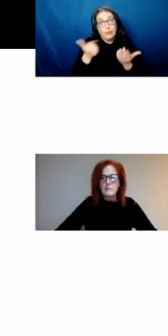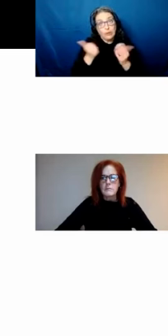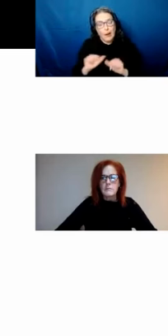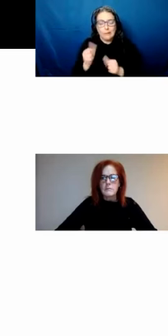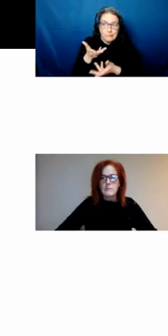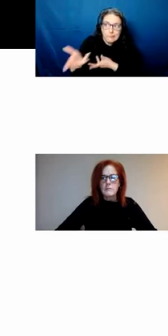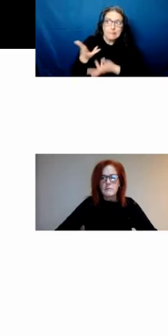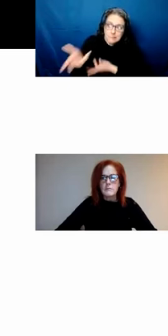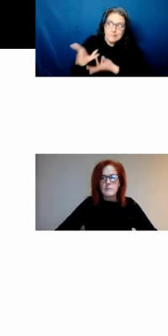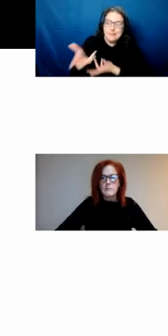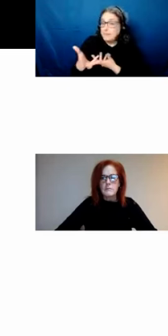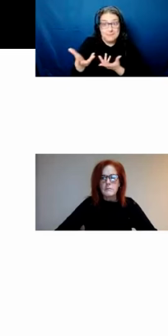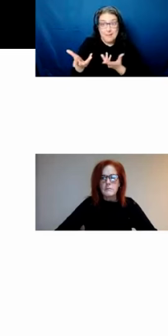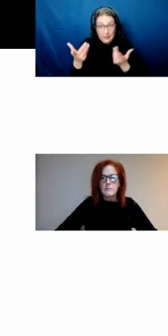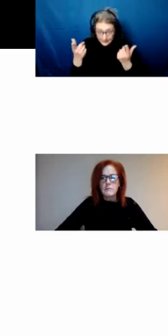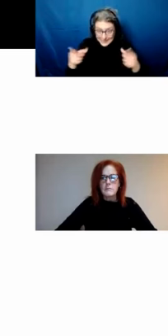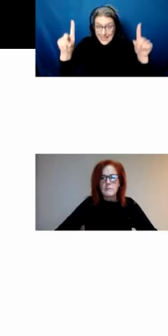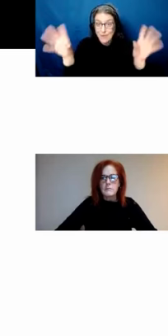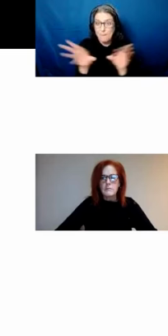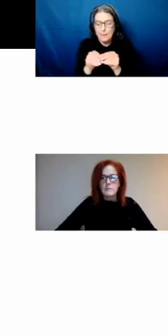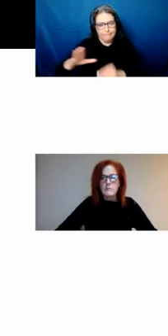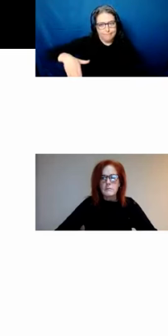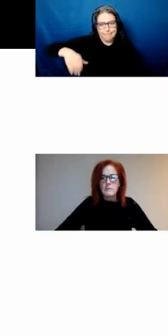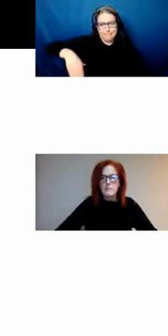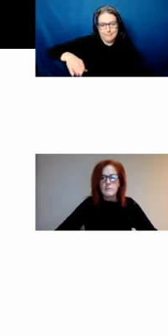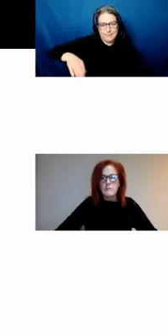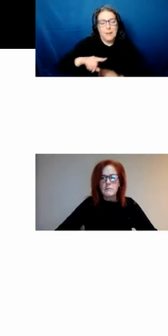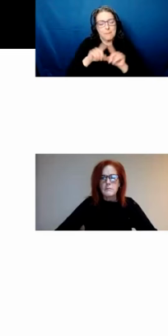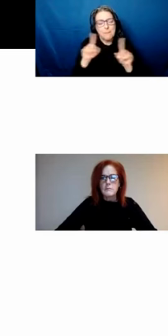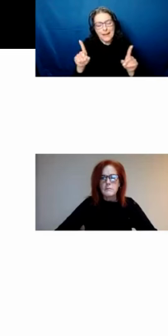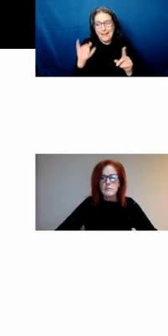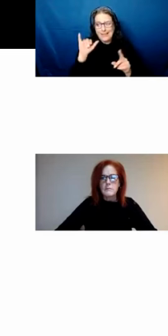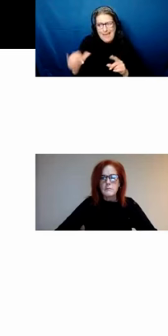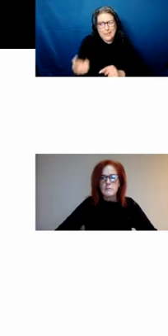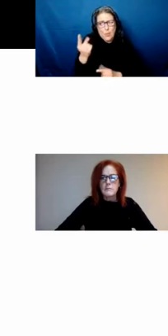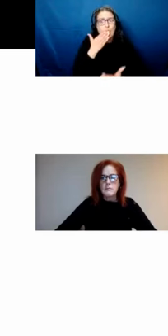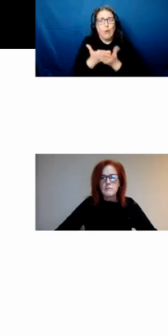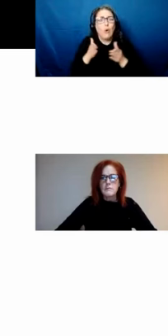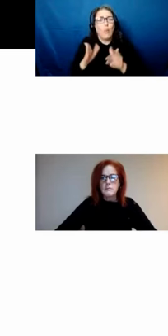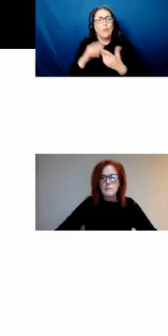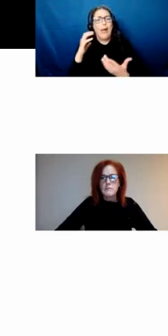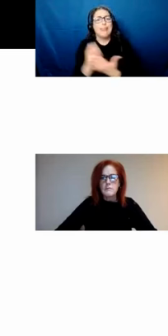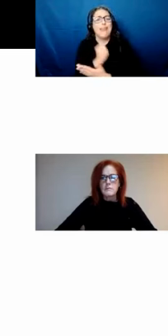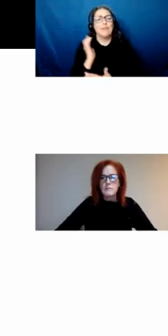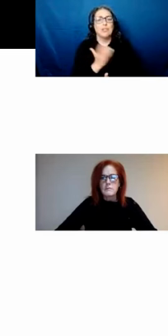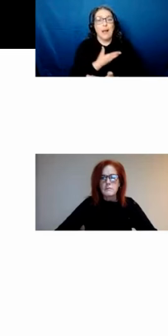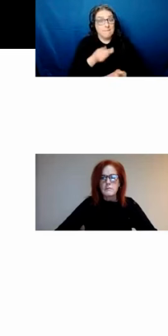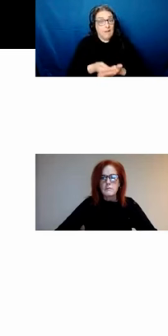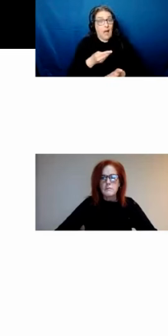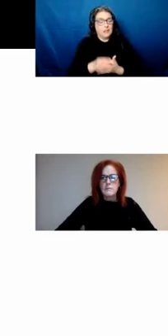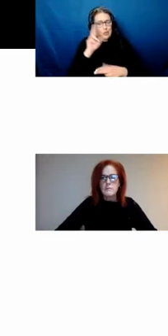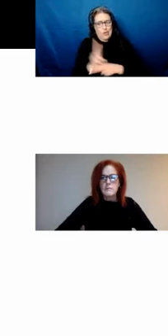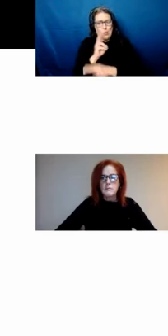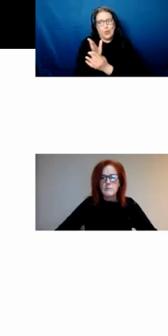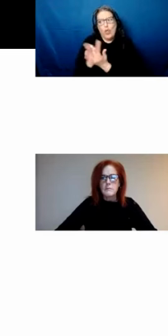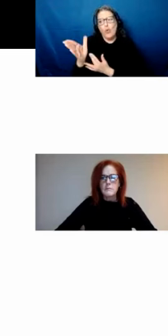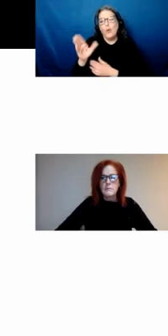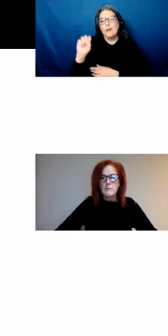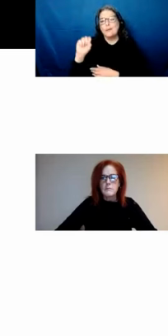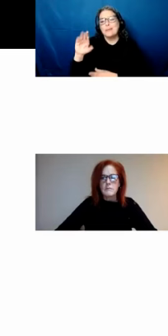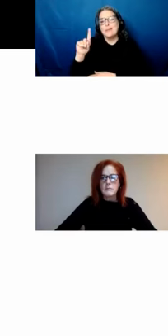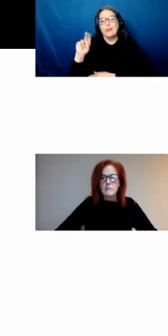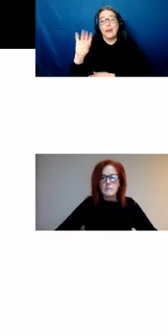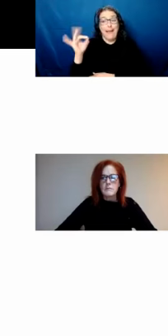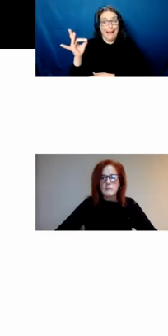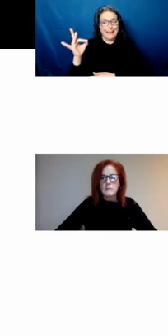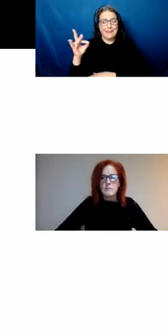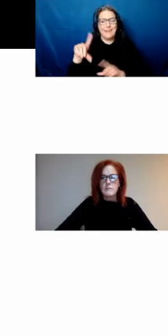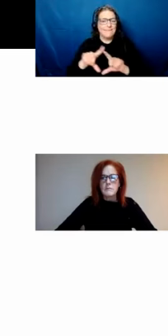HOME-ARP has four main eligible activities. They are new construction or rehabilitation of housing units. New construction or rehabilitation of non-congregate emergency shelter, rental assistance, and supportive services.